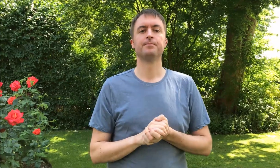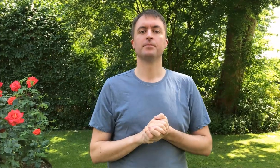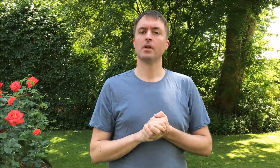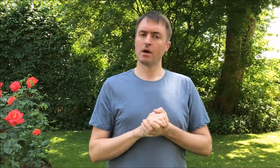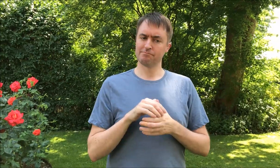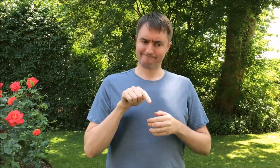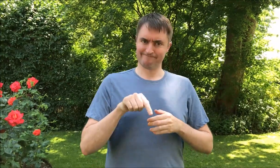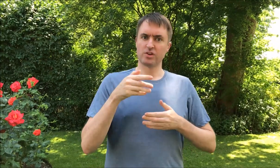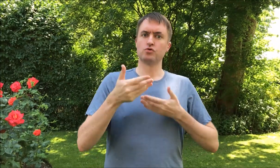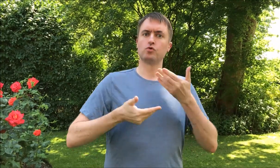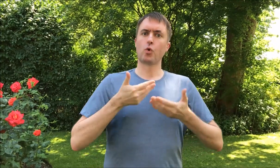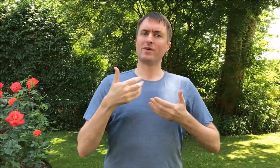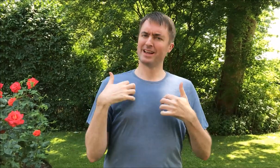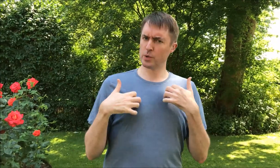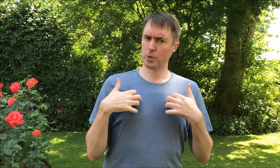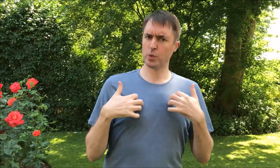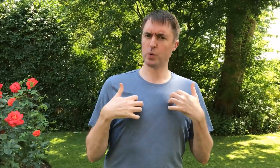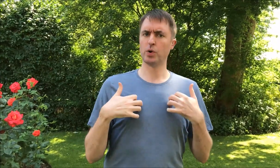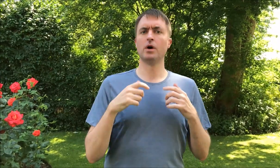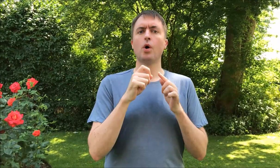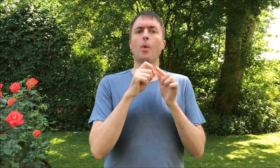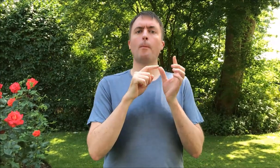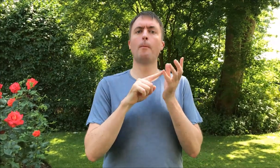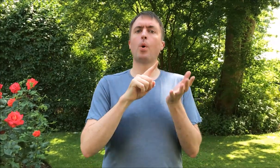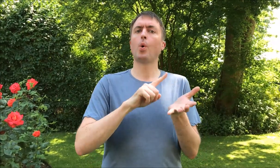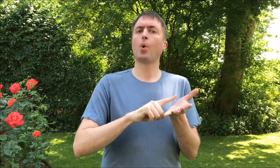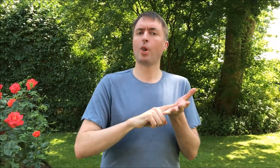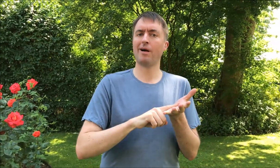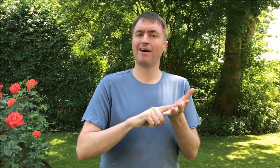This passage is an interesting one,